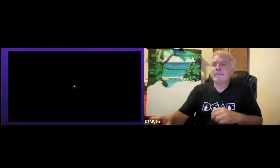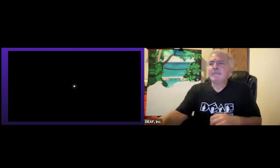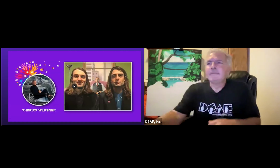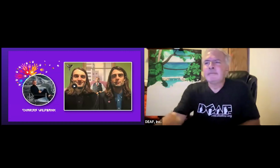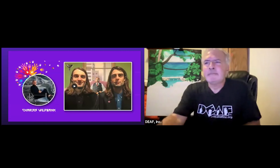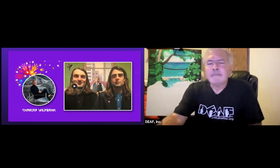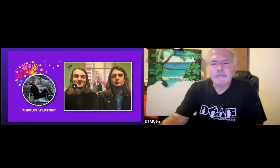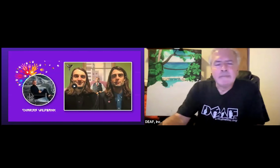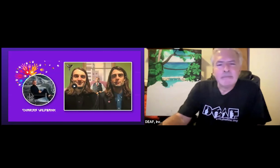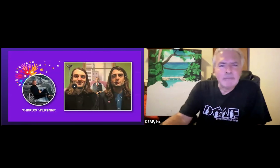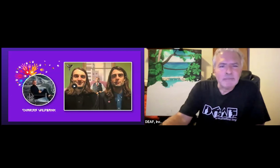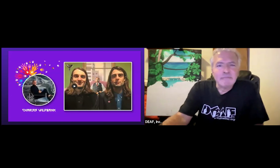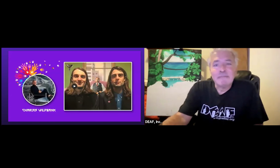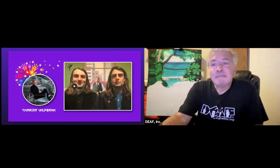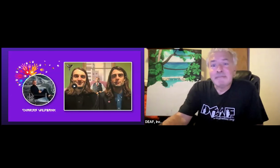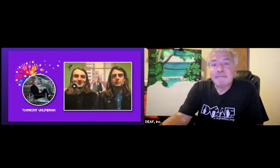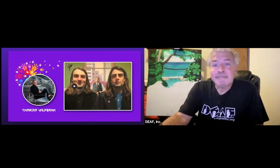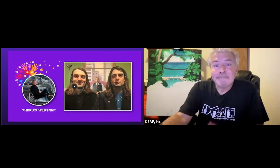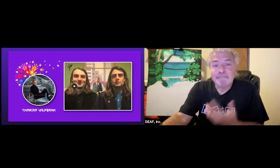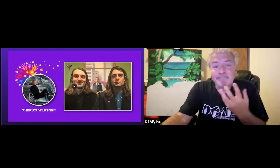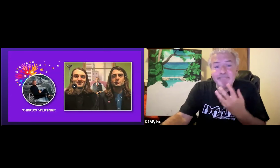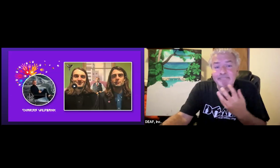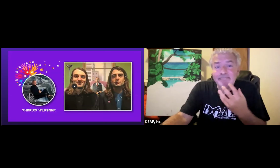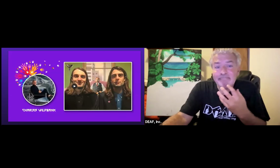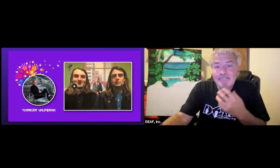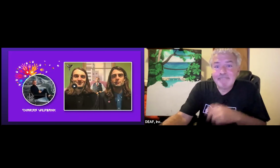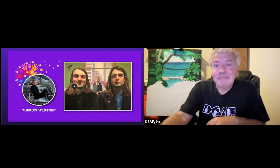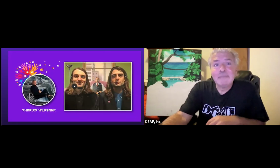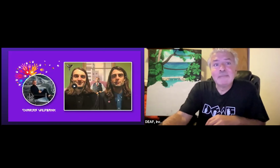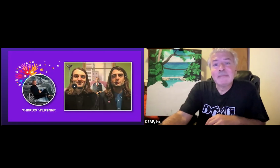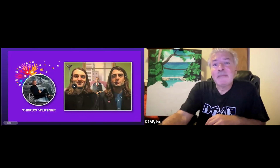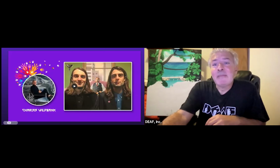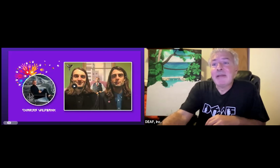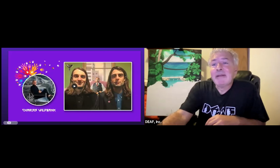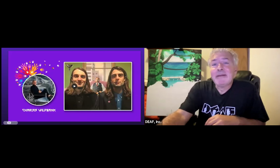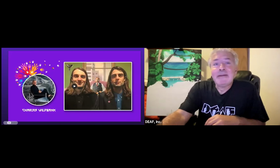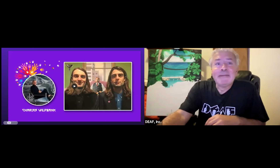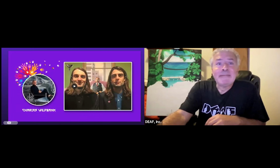Awesome.